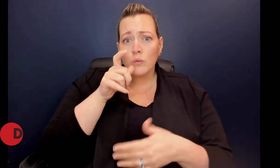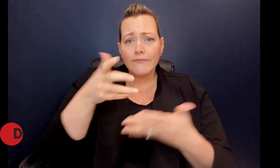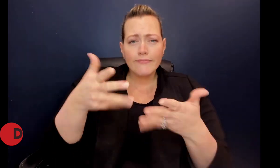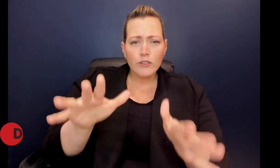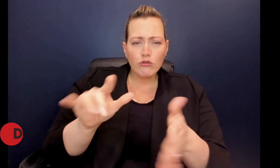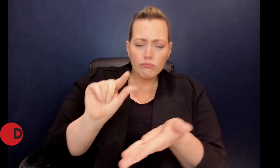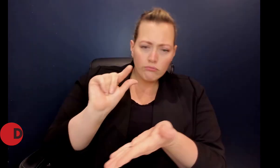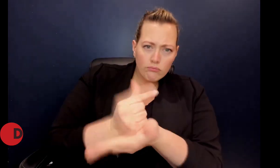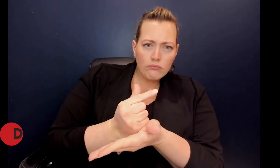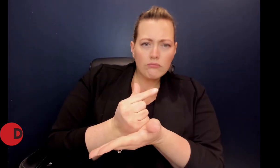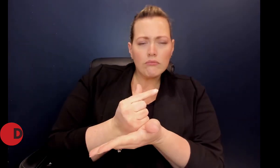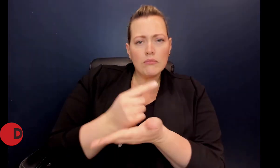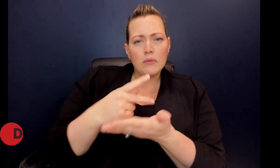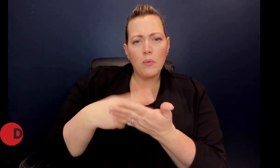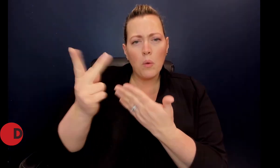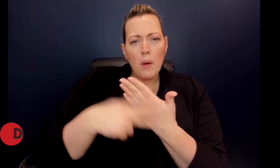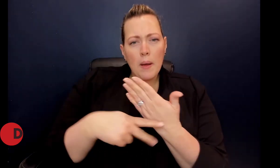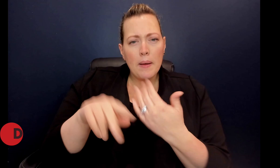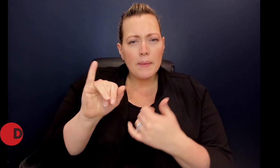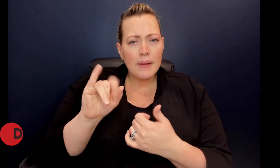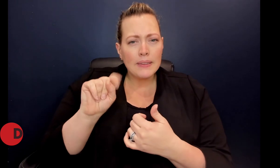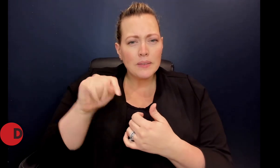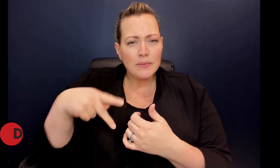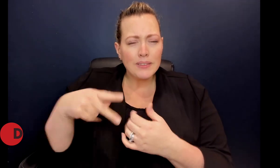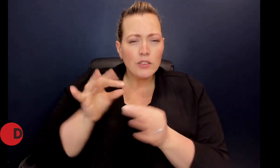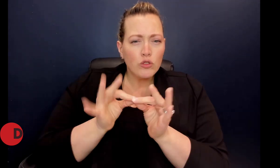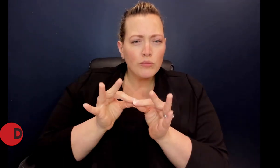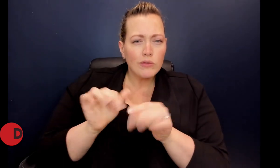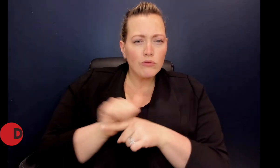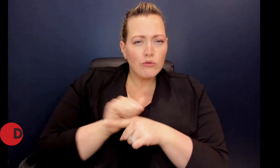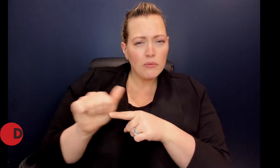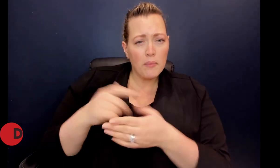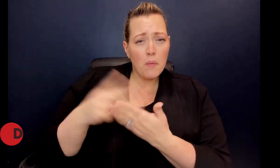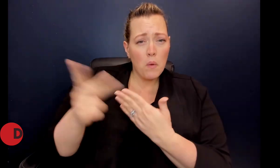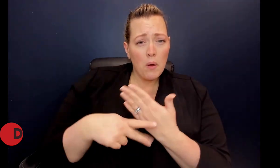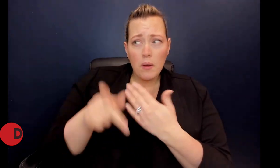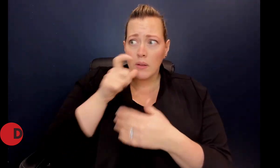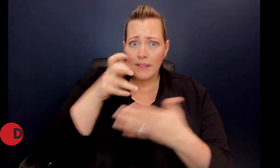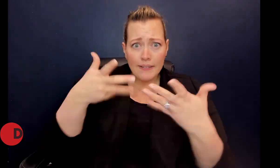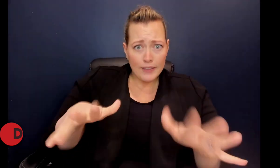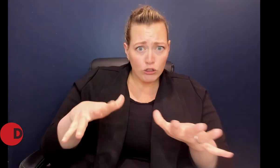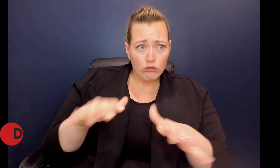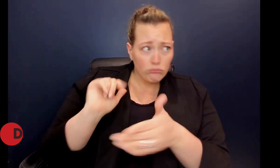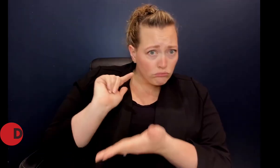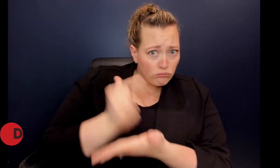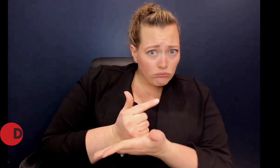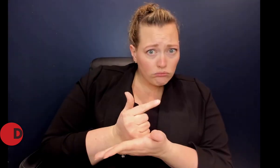who have graduated from ITP programs. They can bring evidence